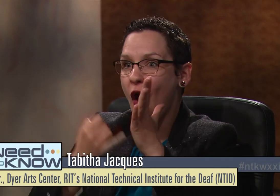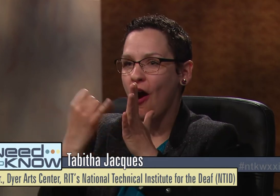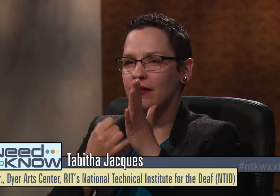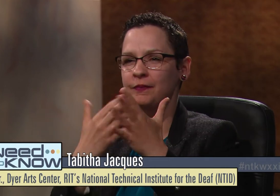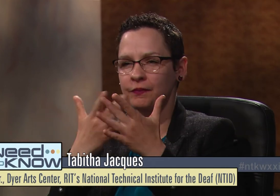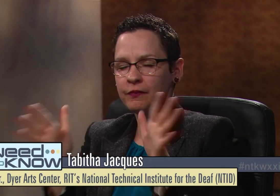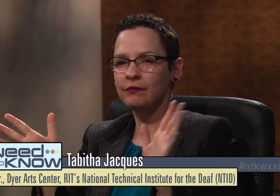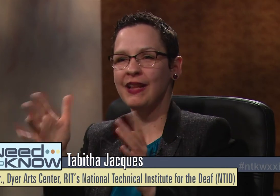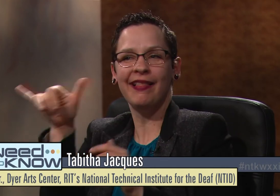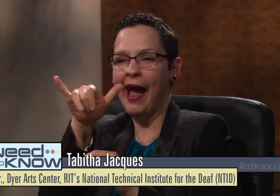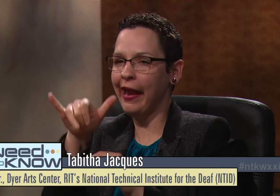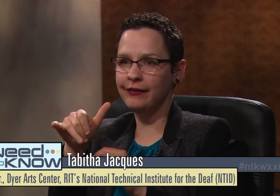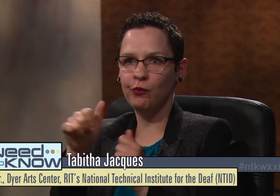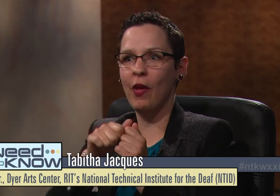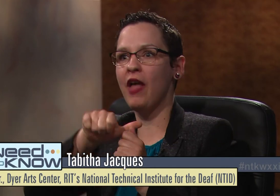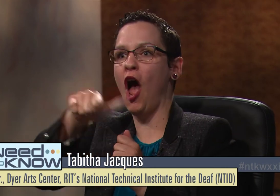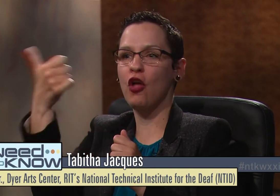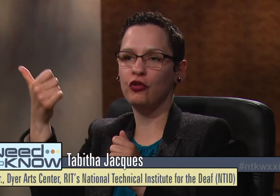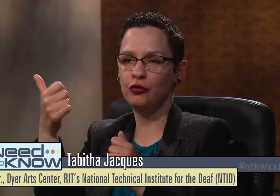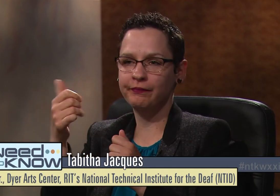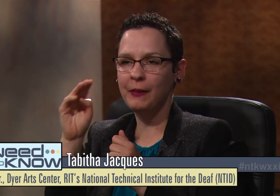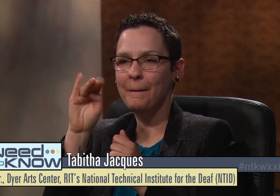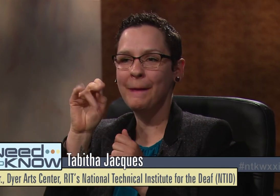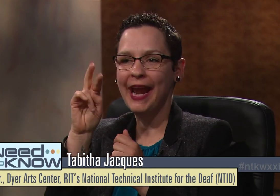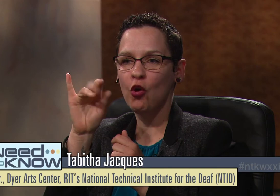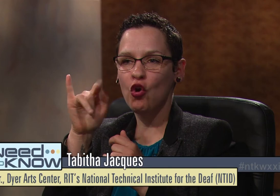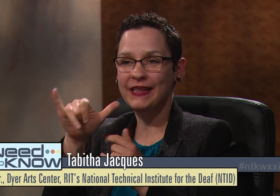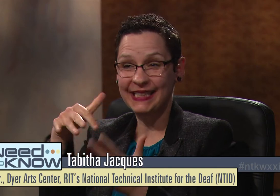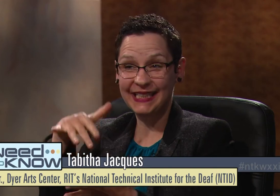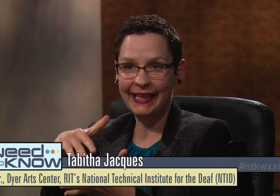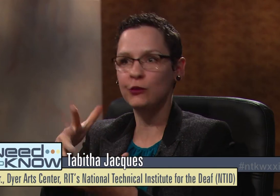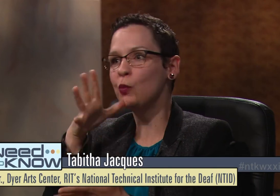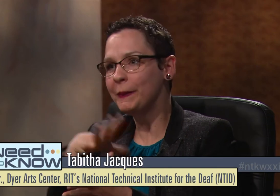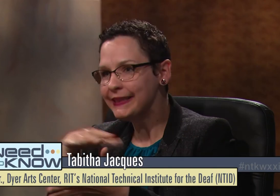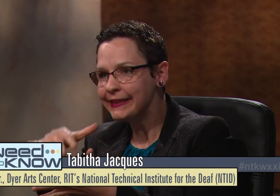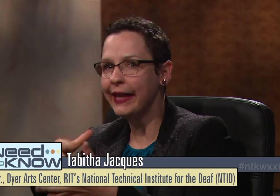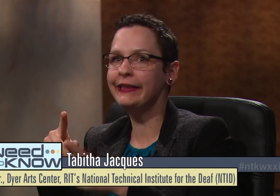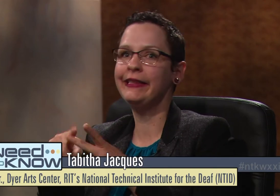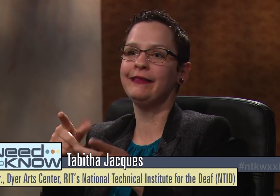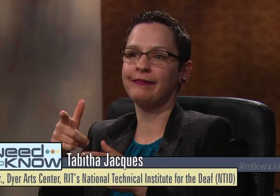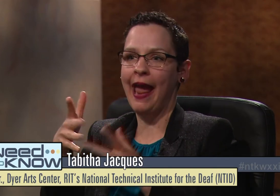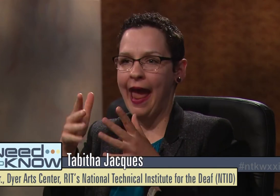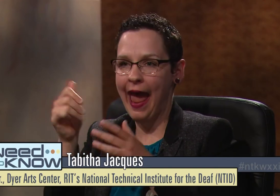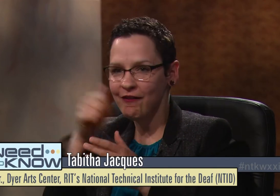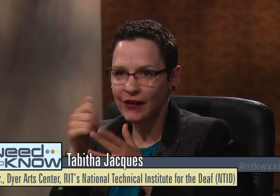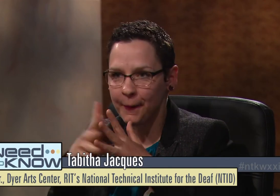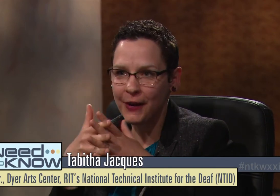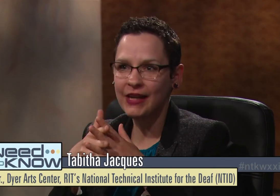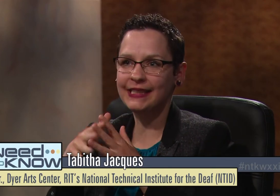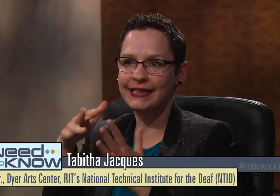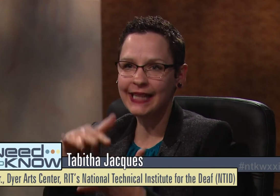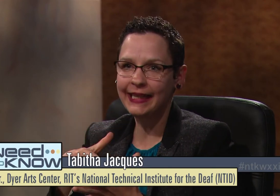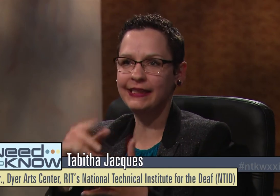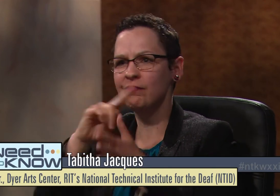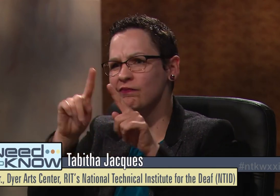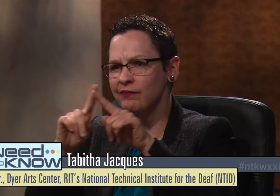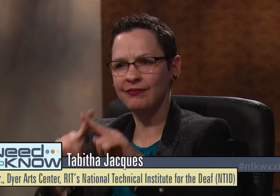WE HAVE OUR OWN ART. IN COMPARISON TO OTHER MINORITY GROUPS, WOMEN'S STUDIES,